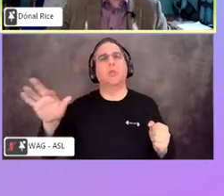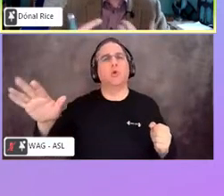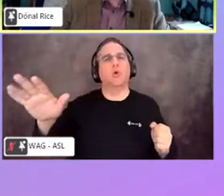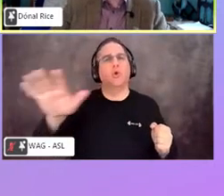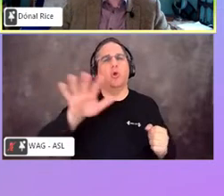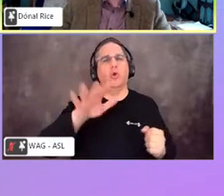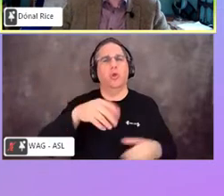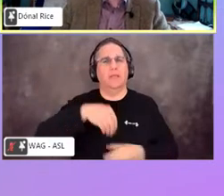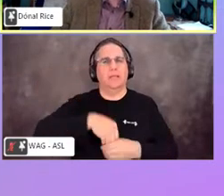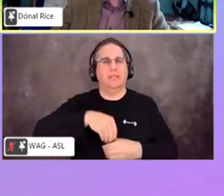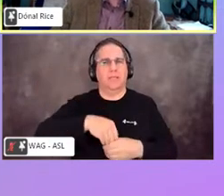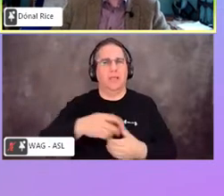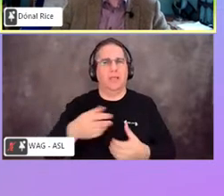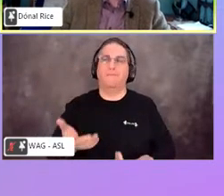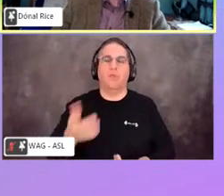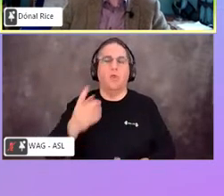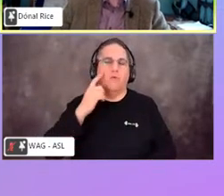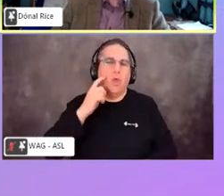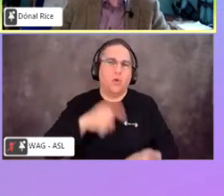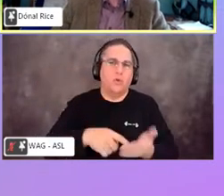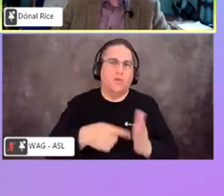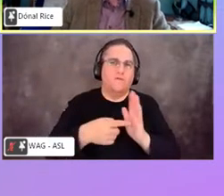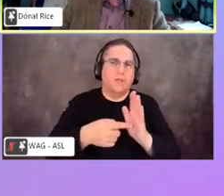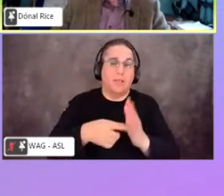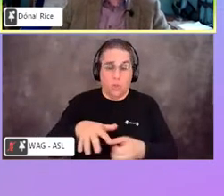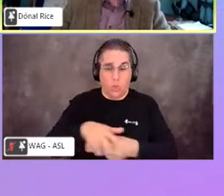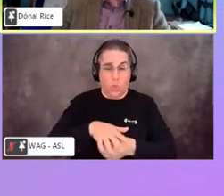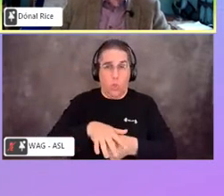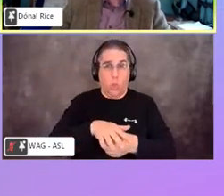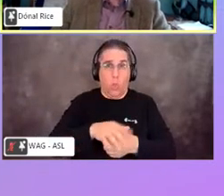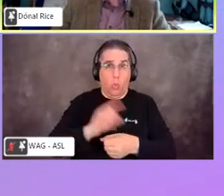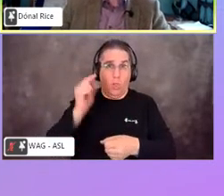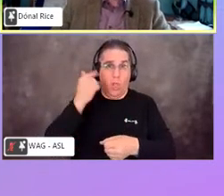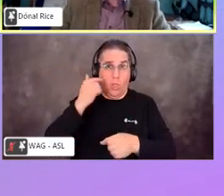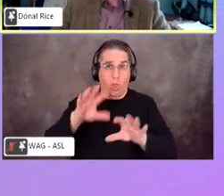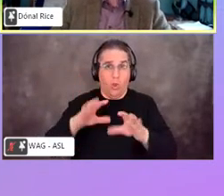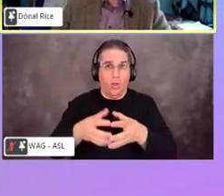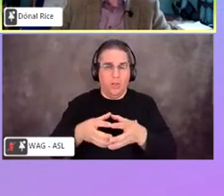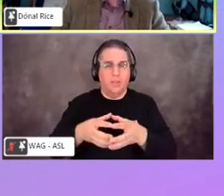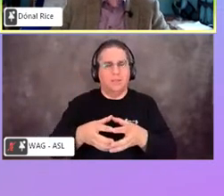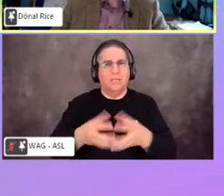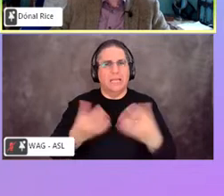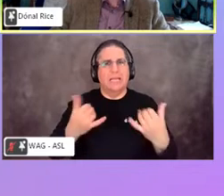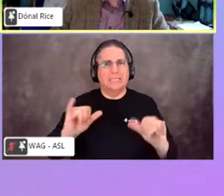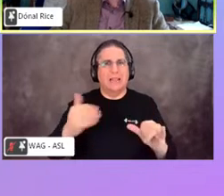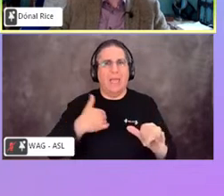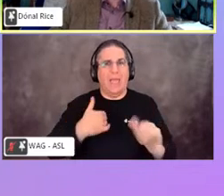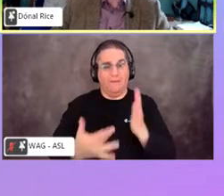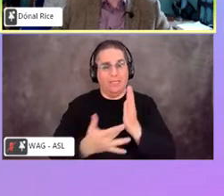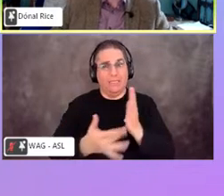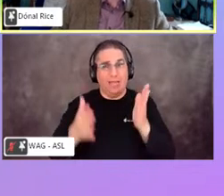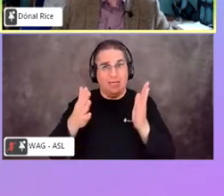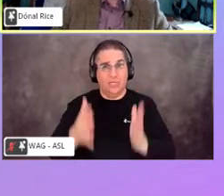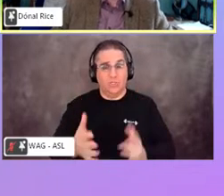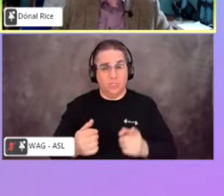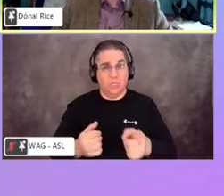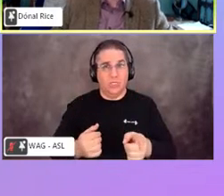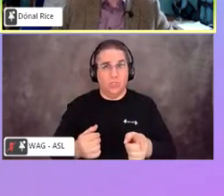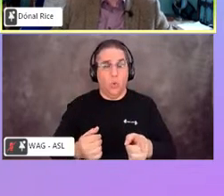means for the body in Ireland. Each public body is quite different. A lot of them have similar